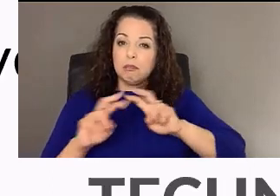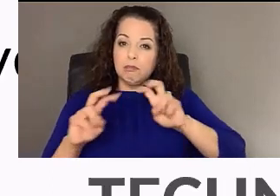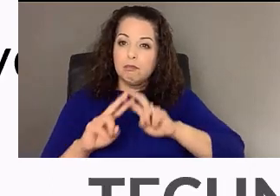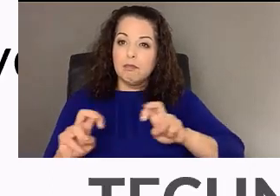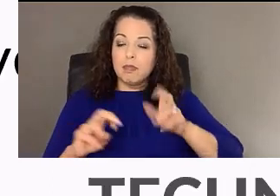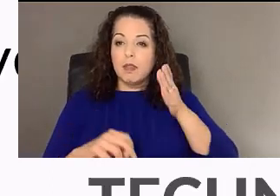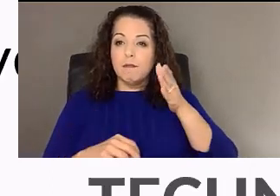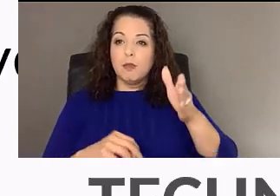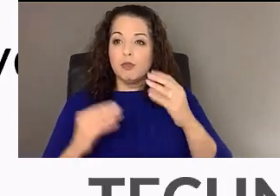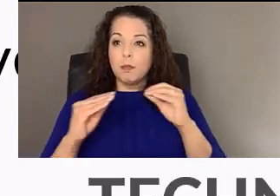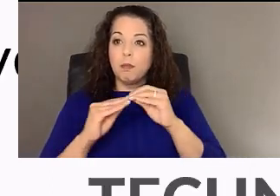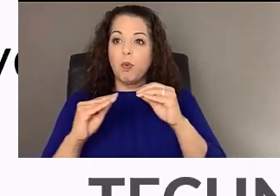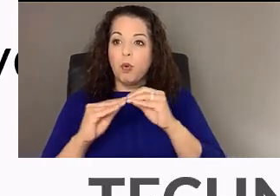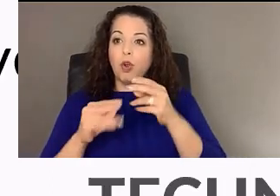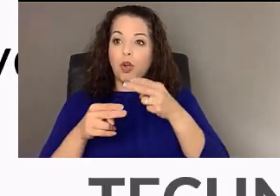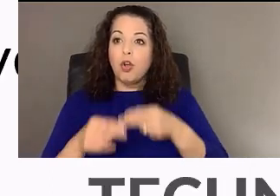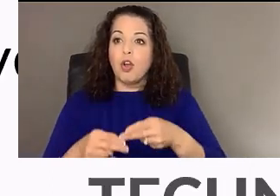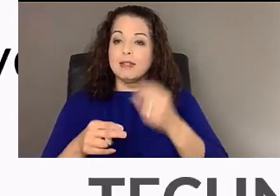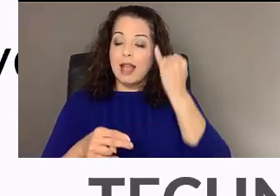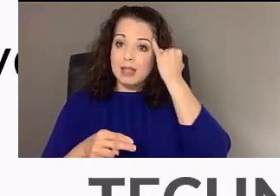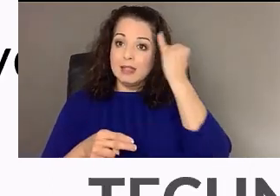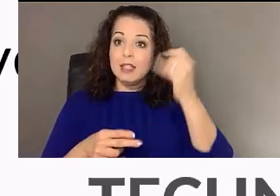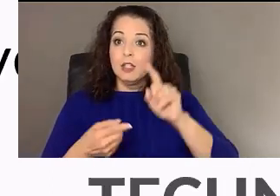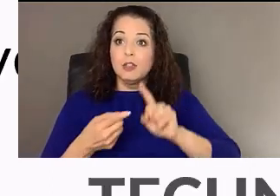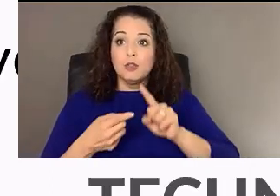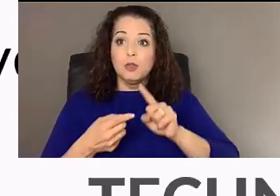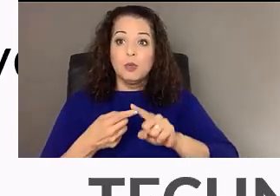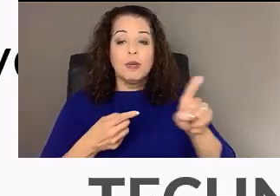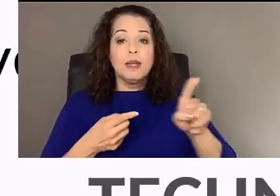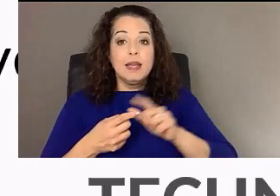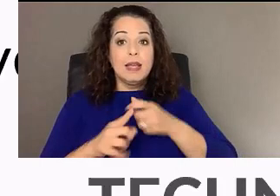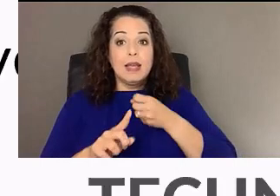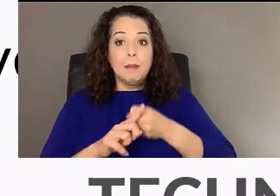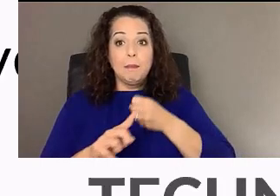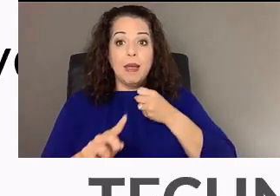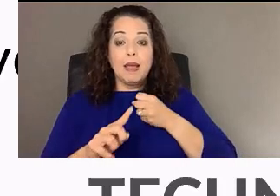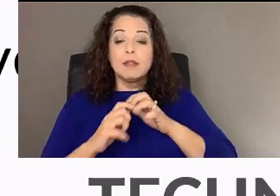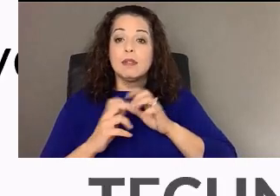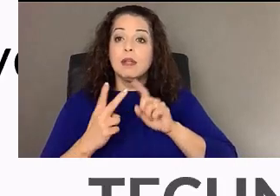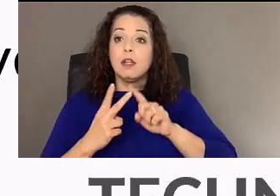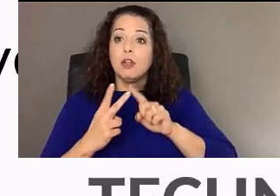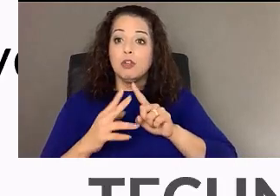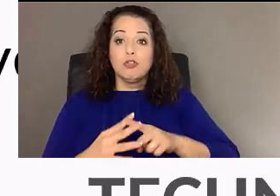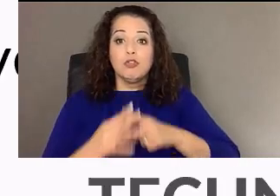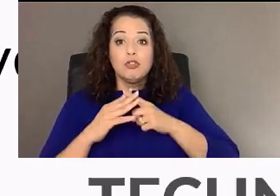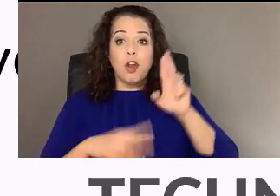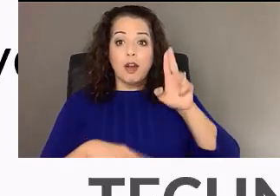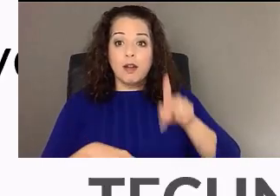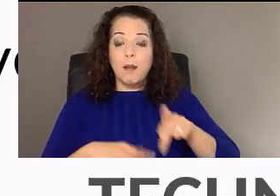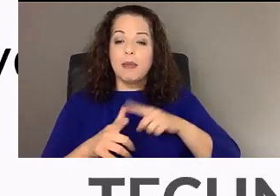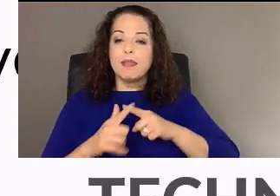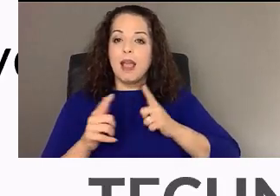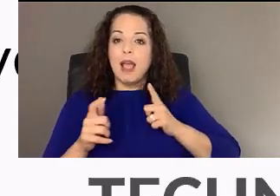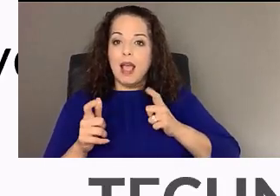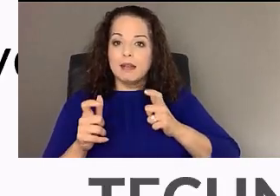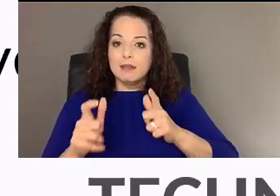called idea2Impact or BootCamp, StartUp, and Accelerate. And then there's also the technical support aspect,